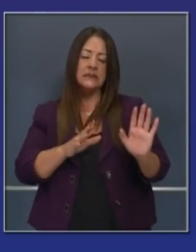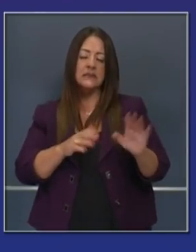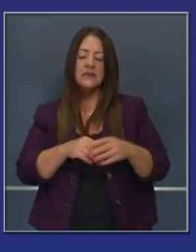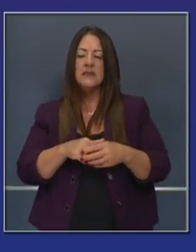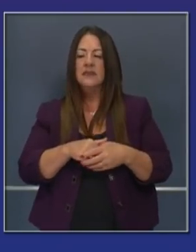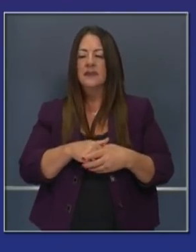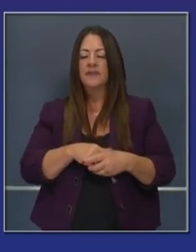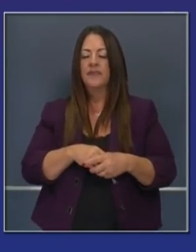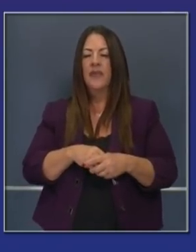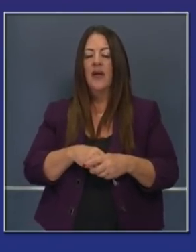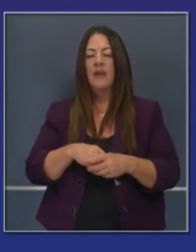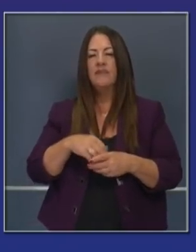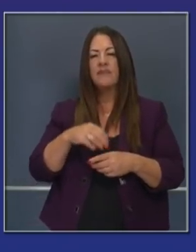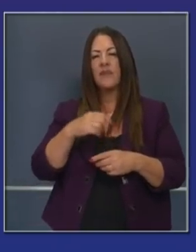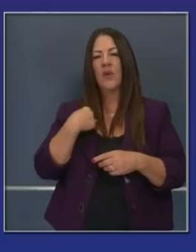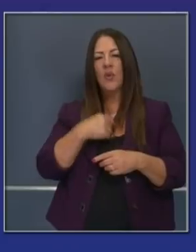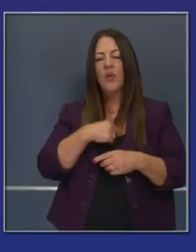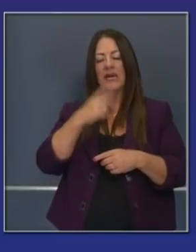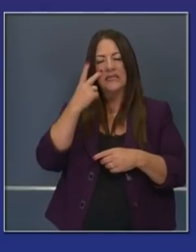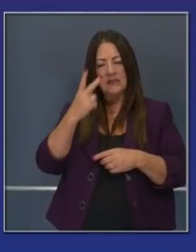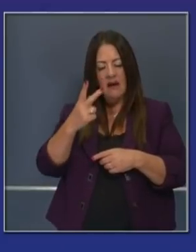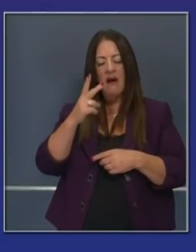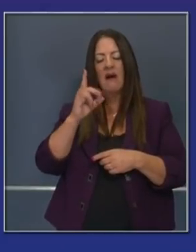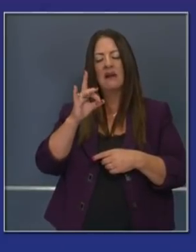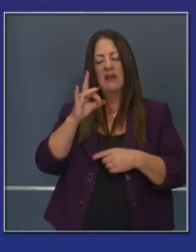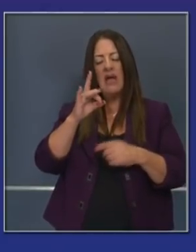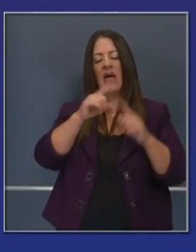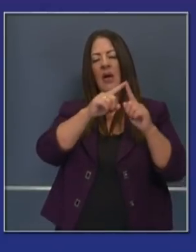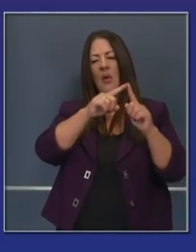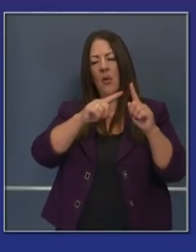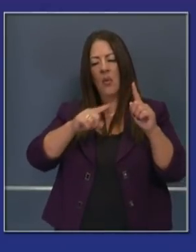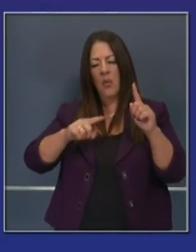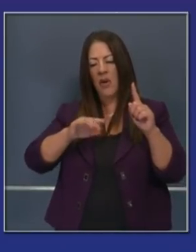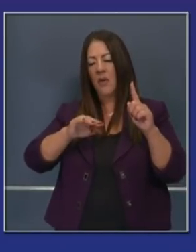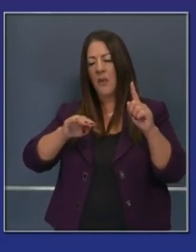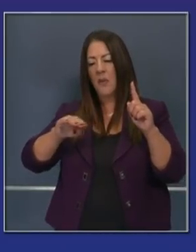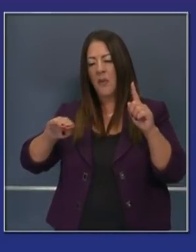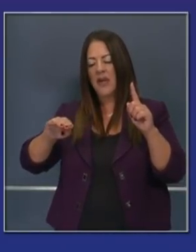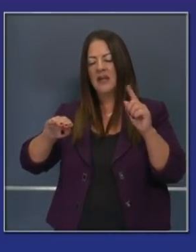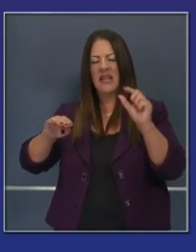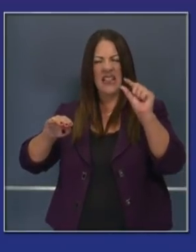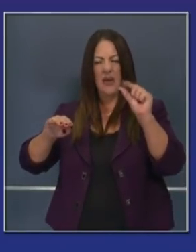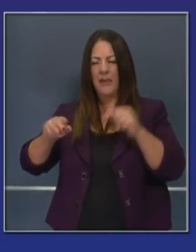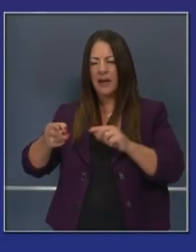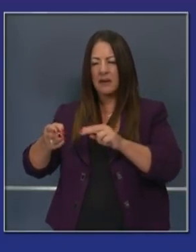14 DAY BANS. NOW YOU ARE SEEING MODEST INCREASES AS WE REVERSE THAT A LITTLE BIT.